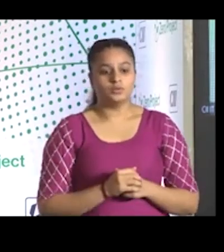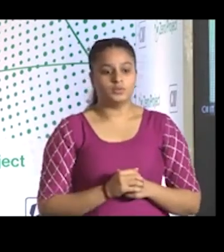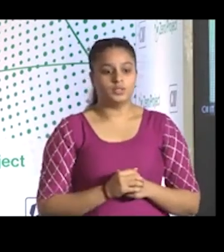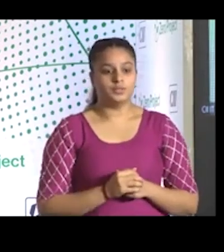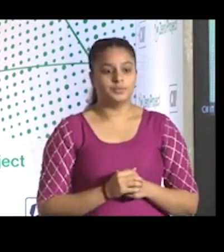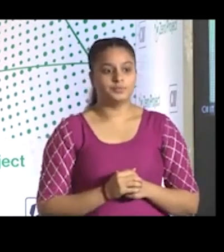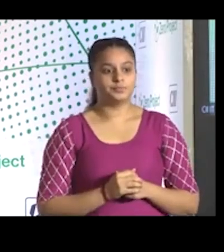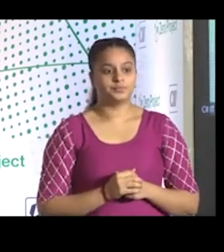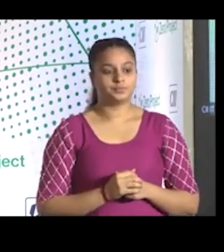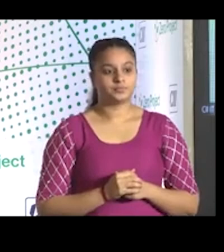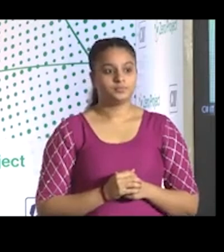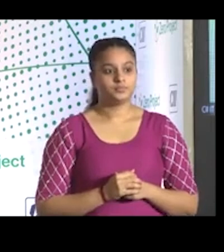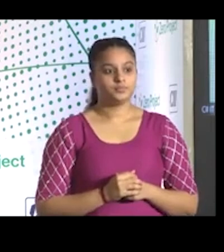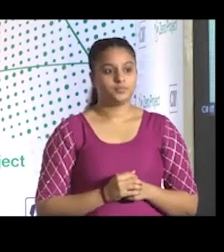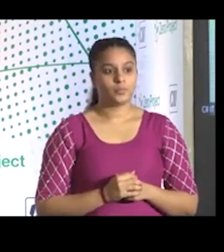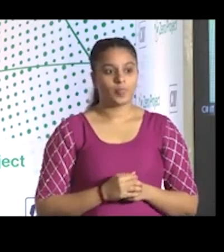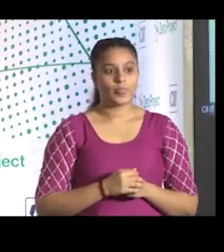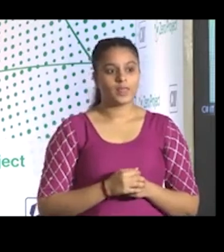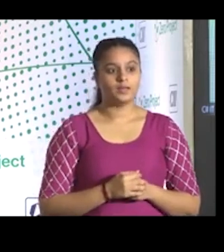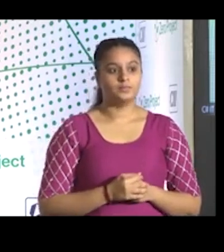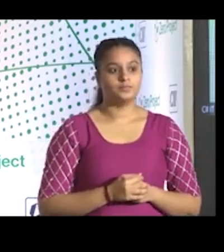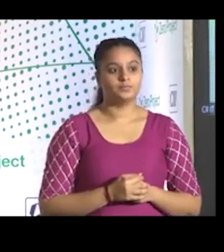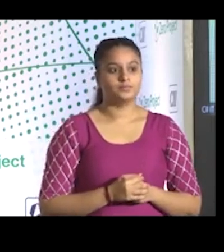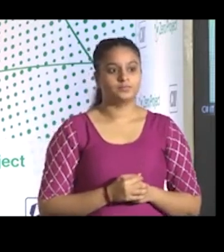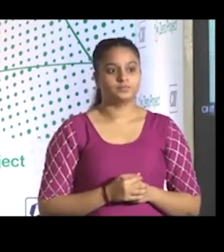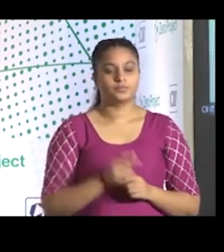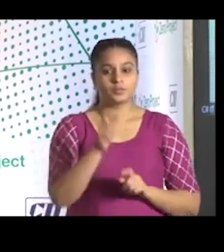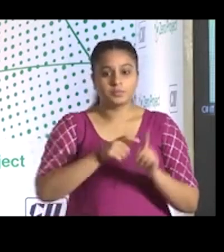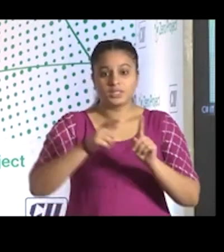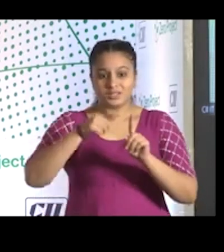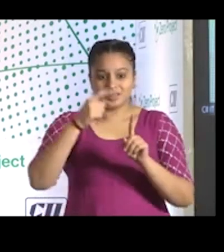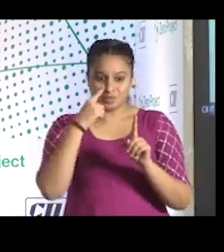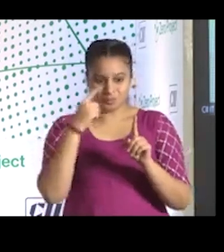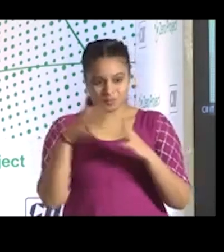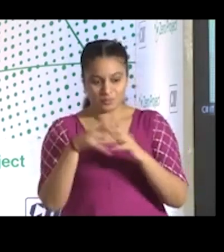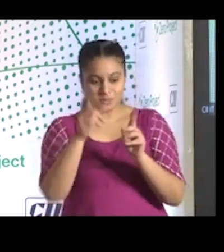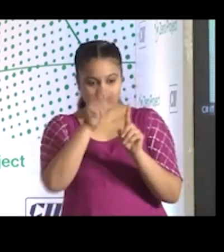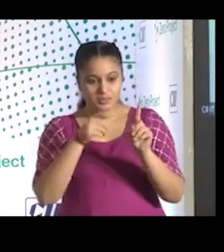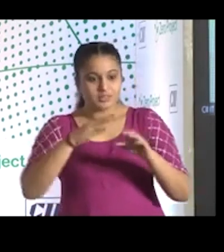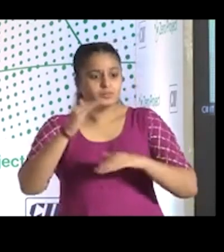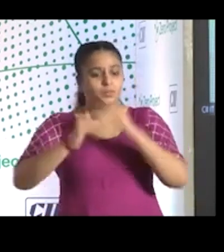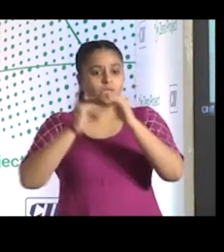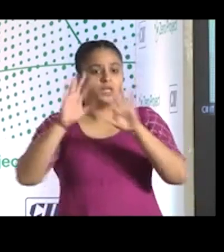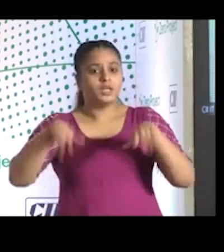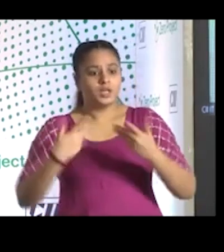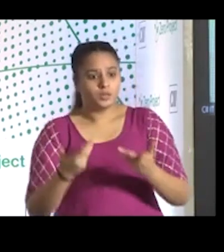I promise you it's going to be a strong session. There will be strong women on the stage here, and we really are